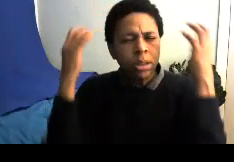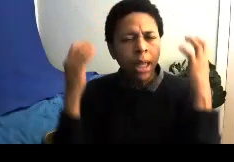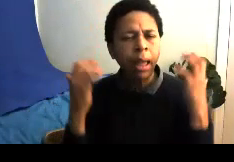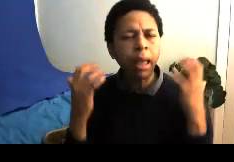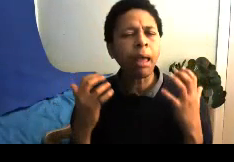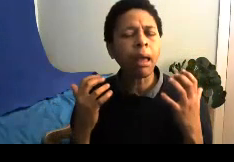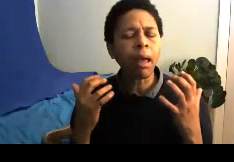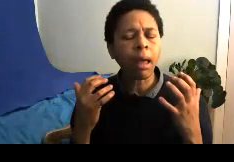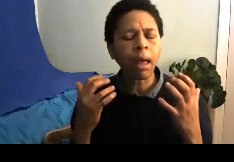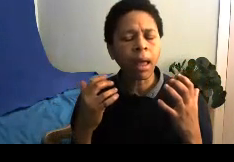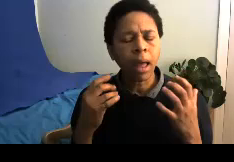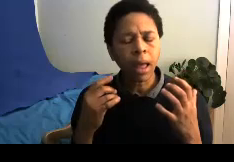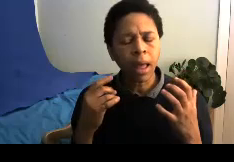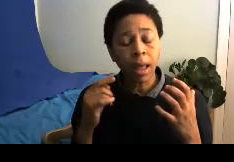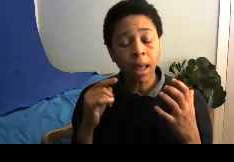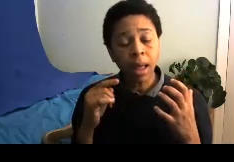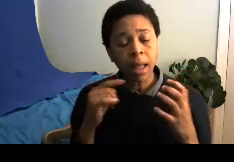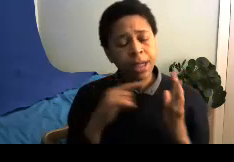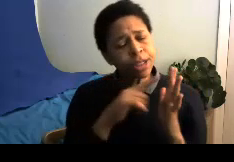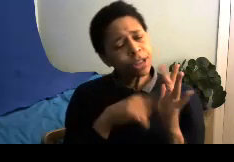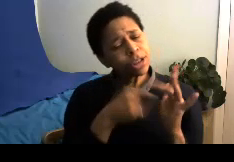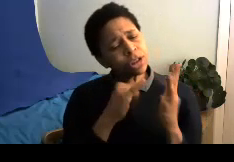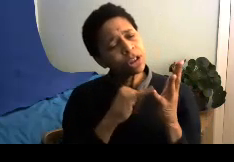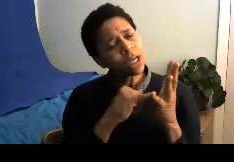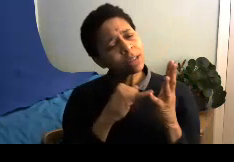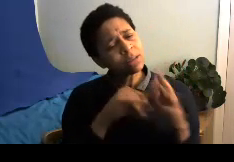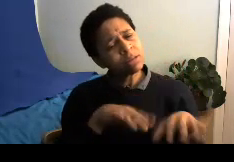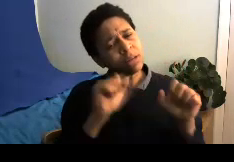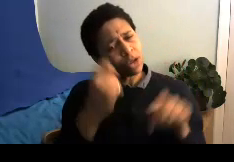recognised that if he was a tall, blond white boy,